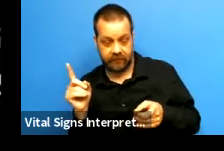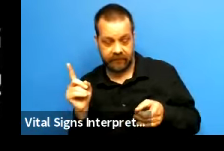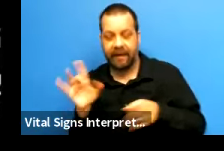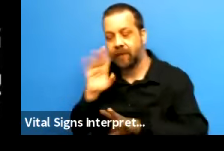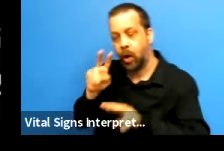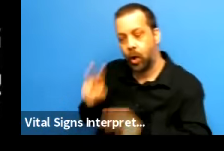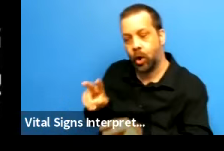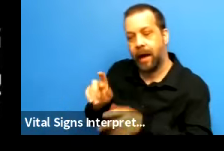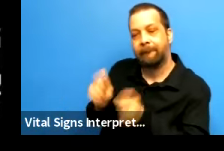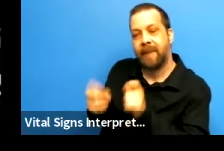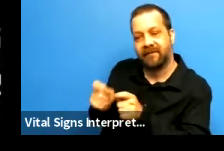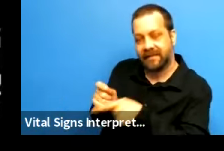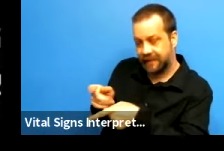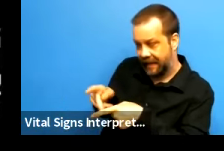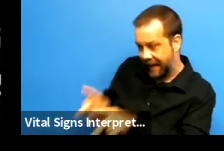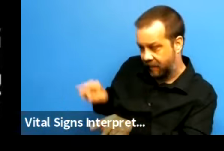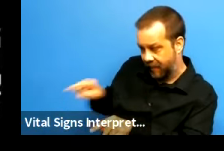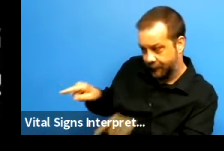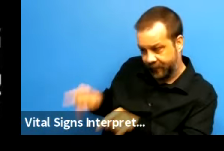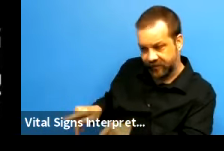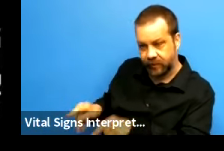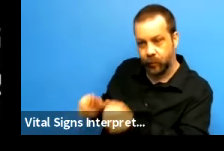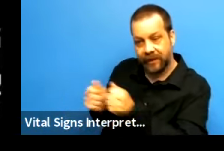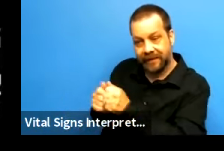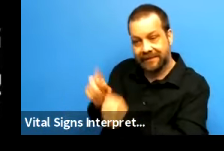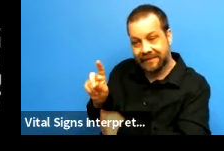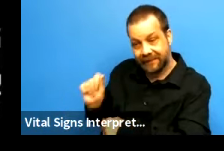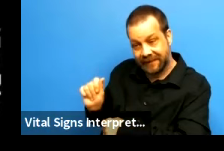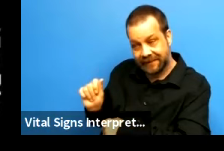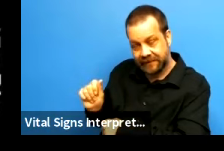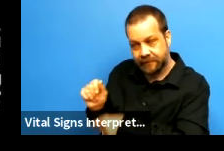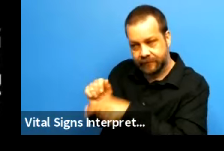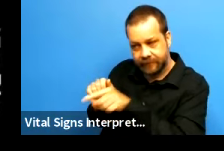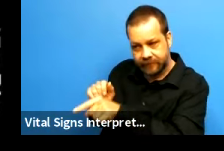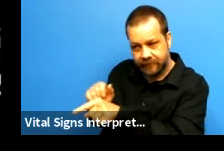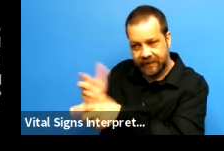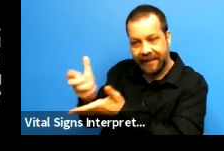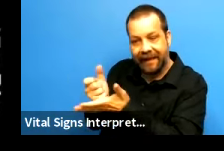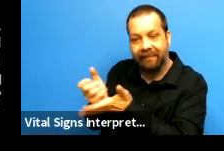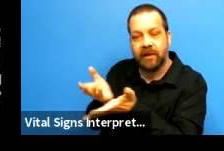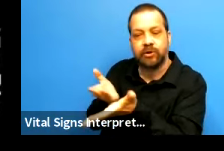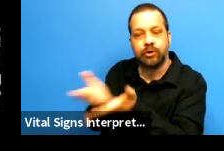that allow the individual with the disability to be able to get the services.